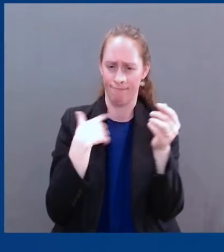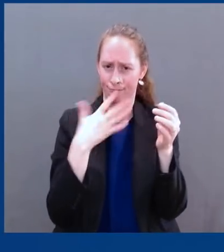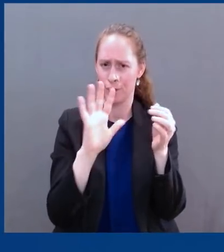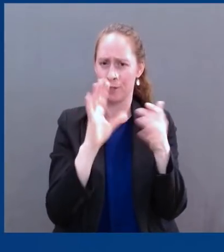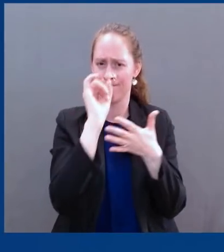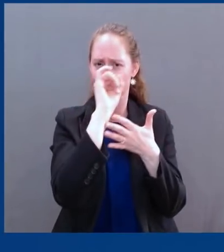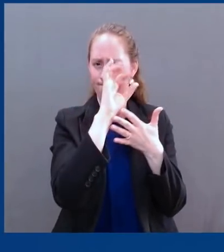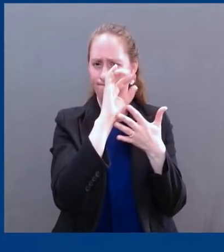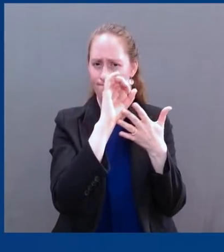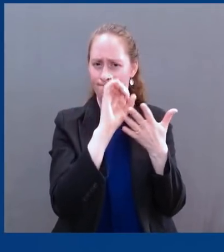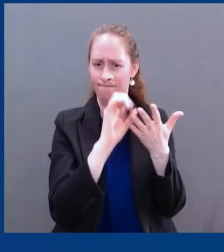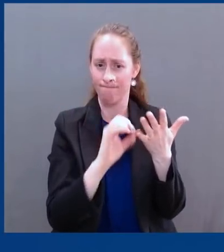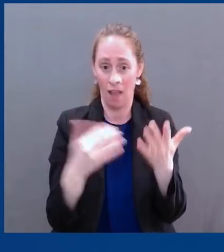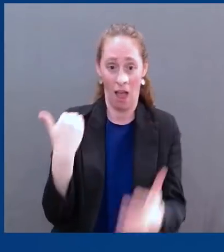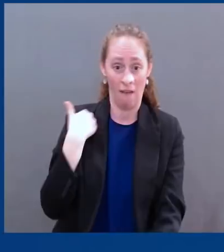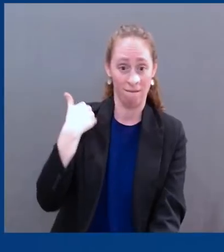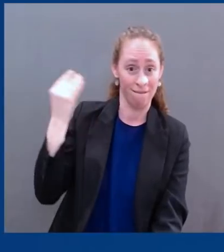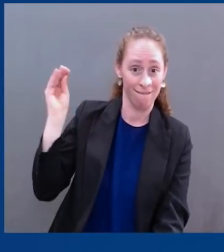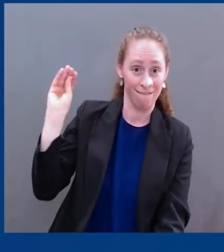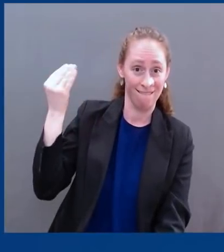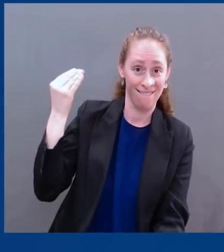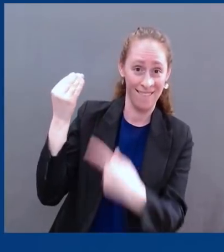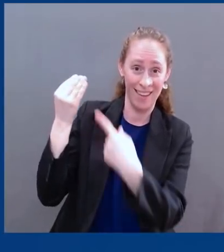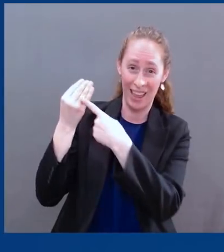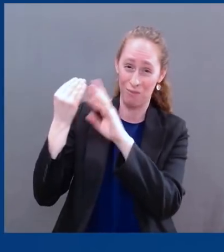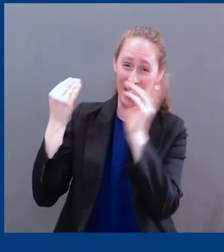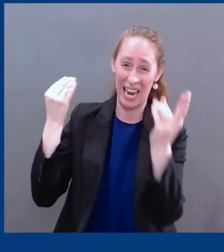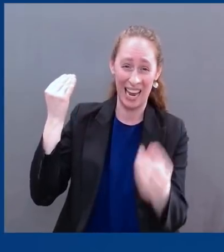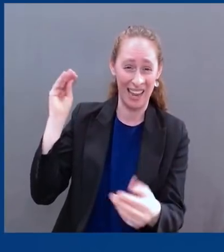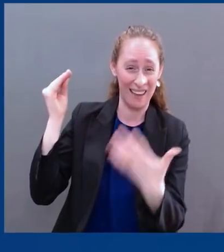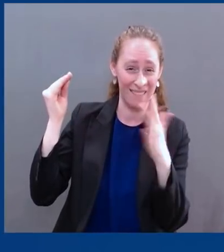we've sent 385 pages of documents